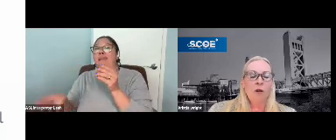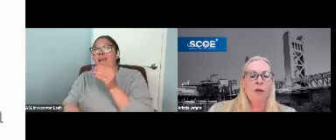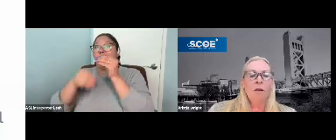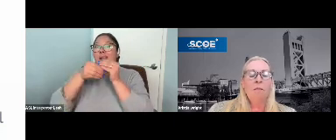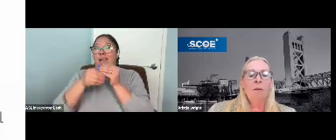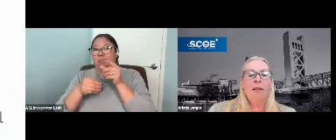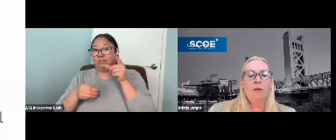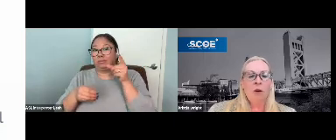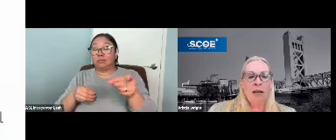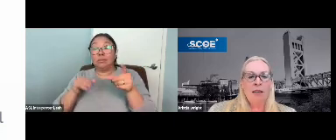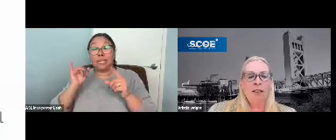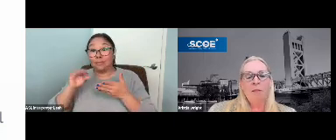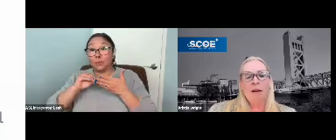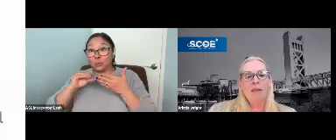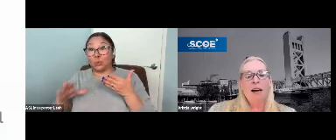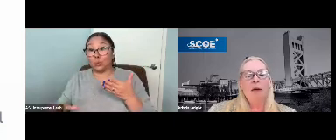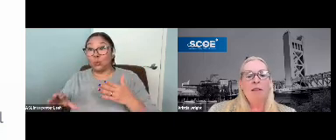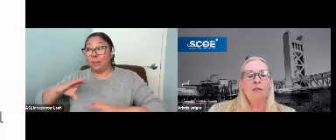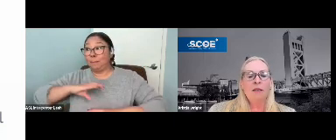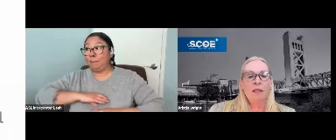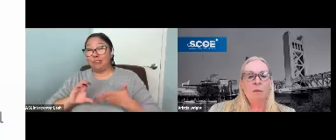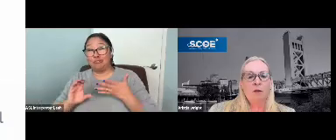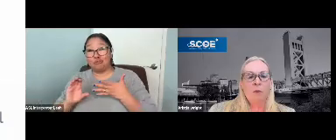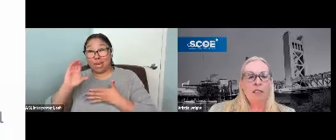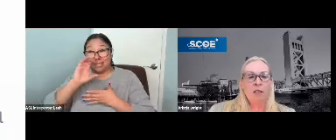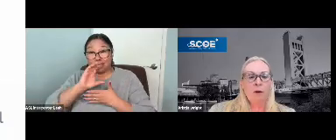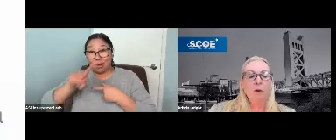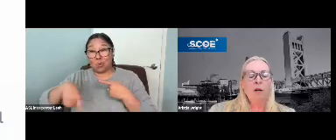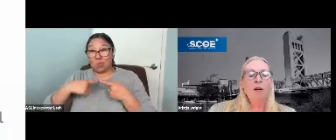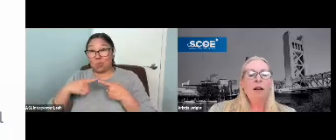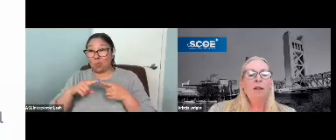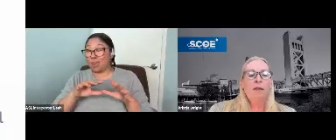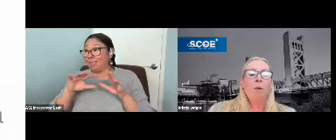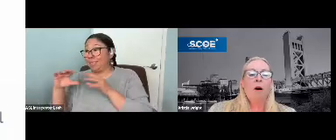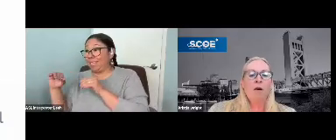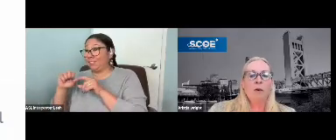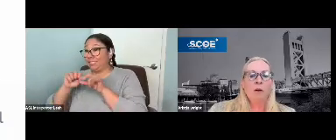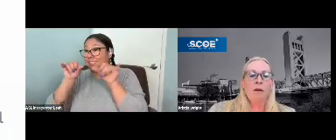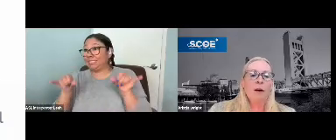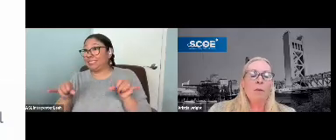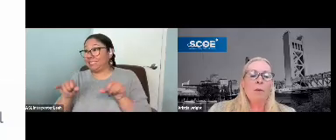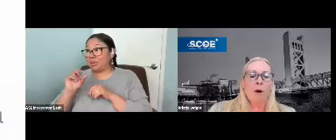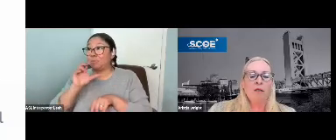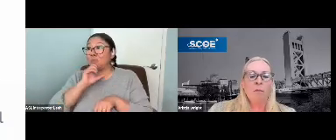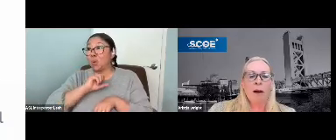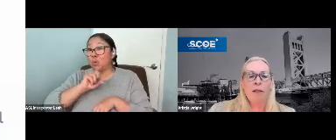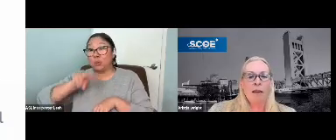a student met the criteria by the time they left the system at 22 they were also they would also be